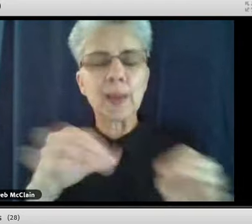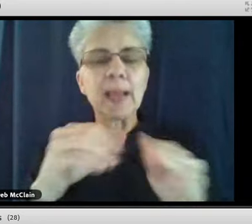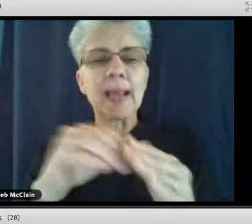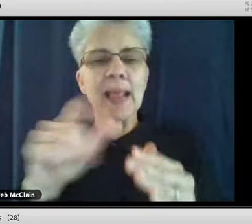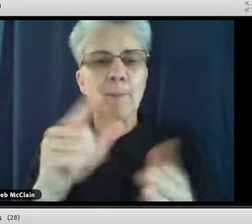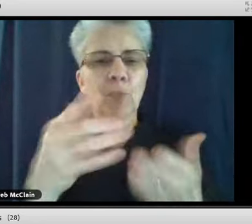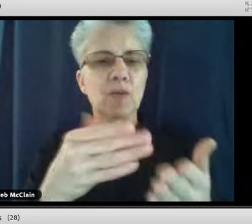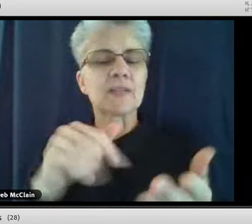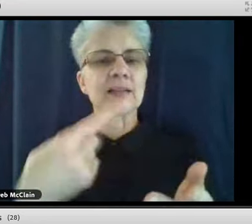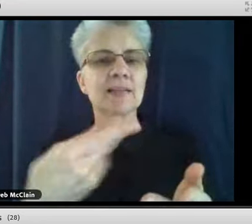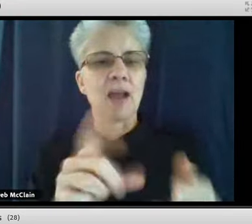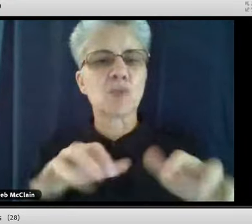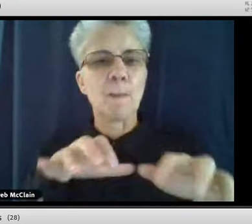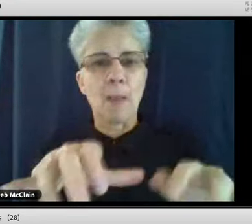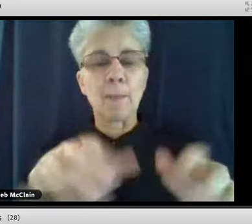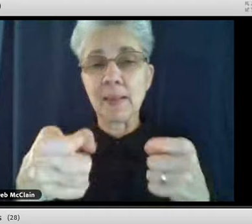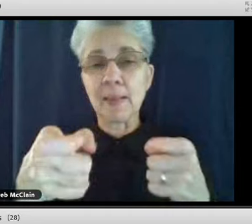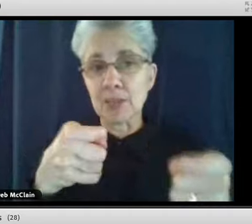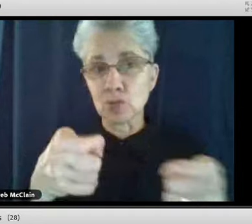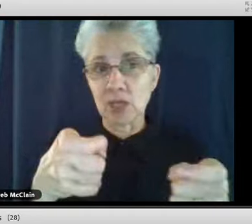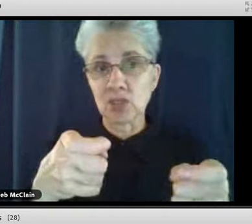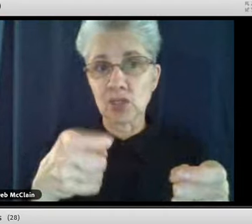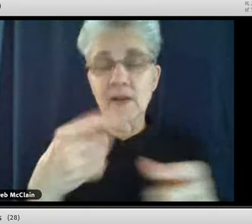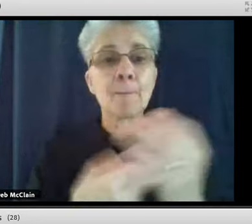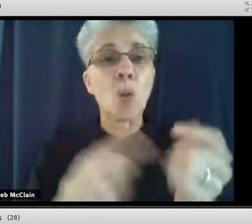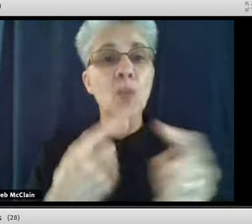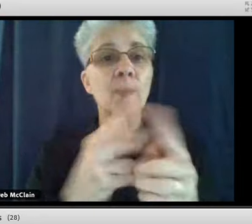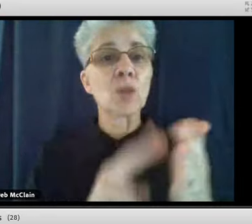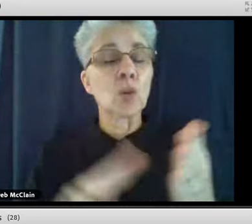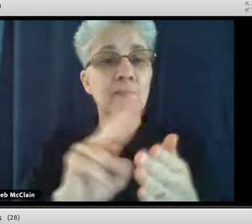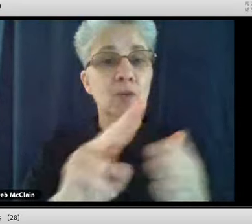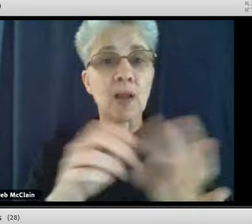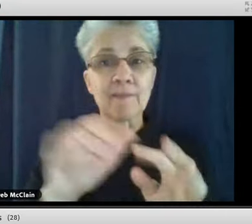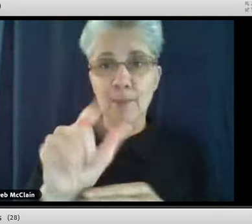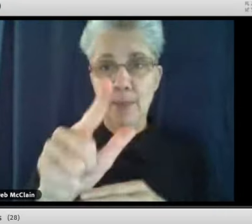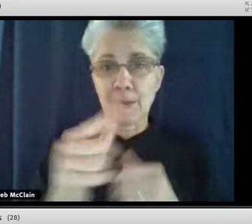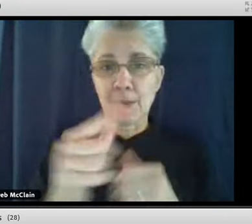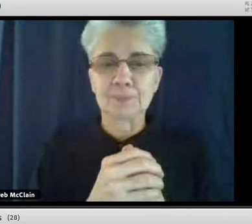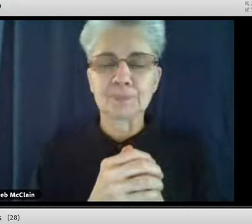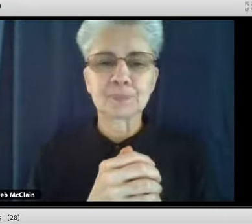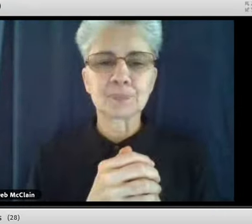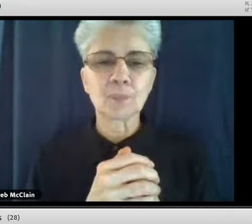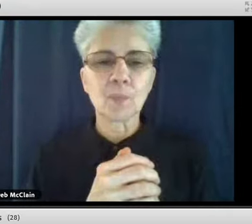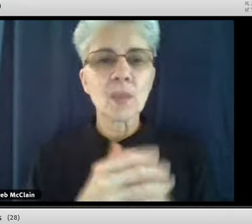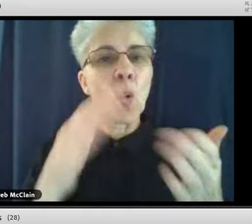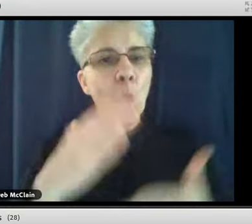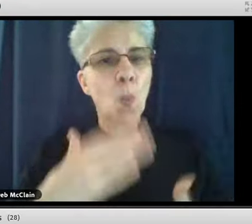and a doctorate in public administration, both from the University of Alabama. Please welcome Stephanie.